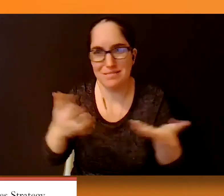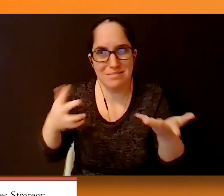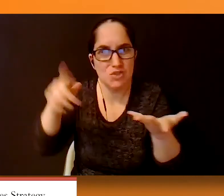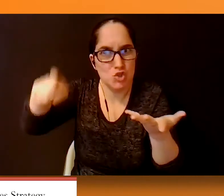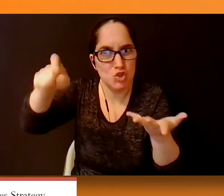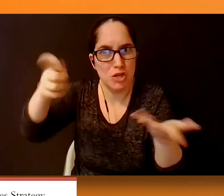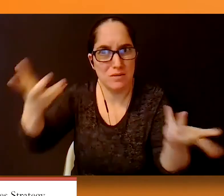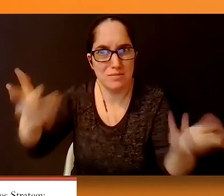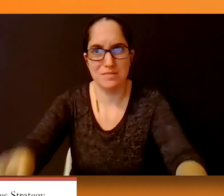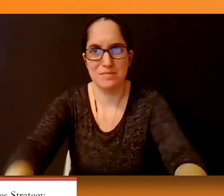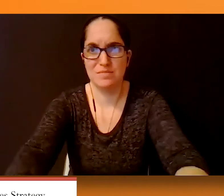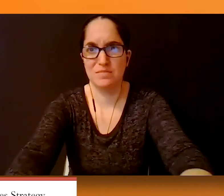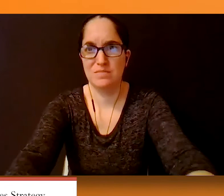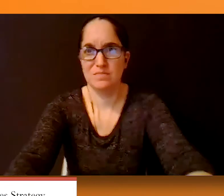They're--they should be.